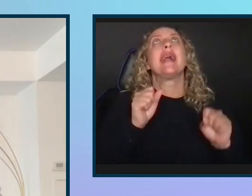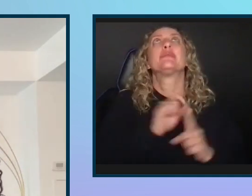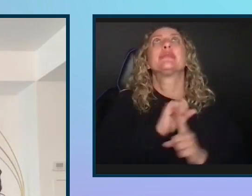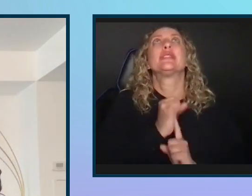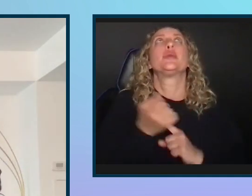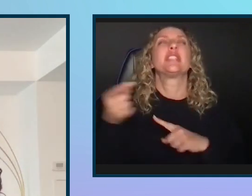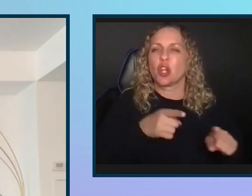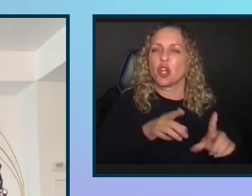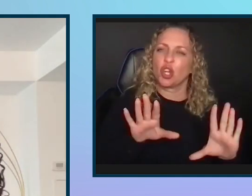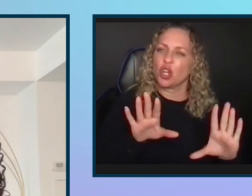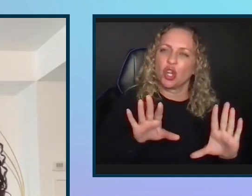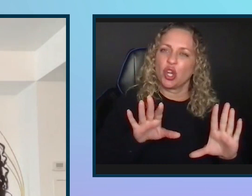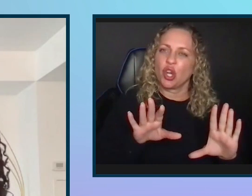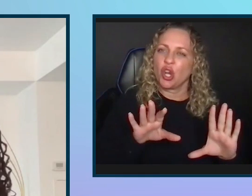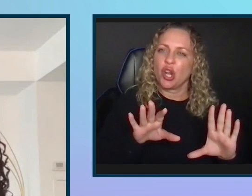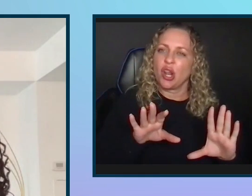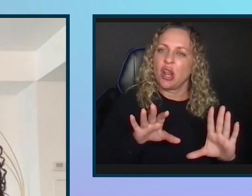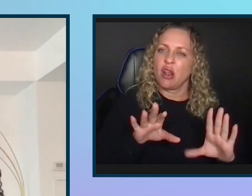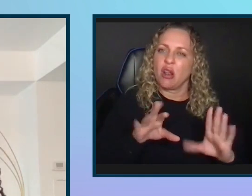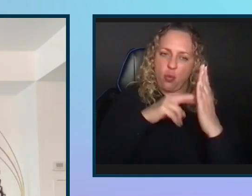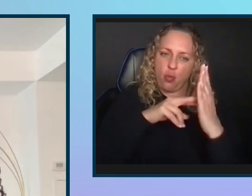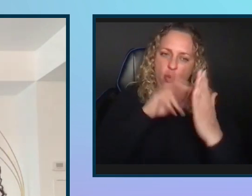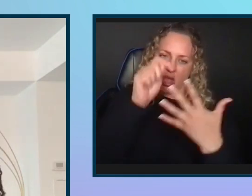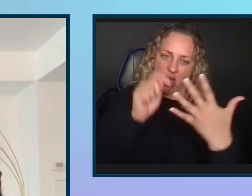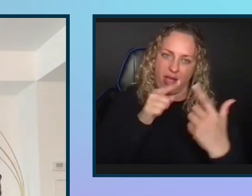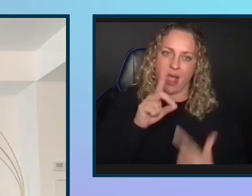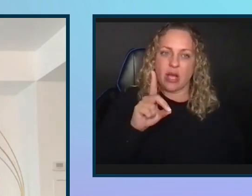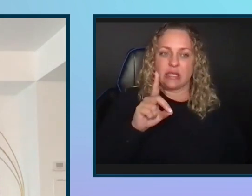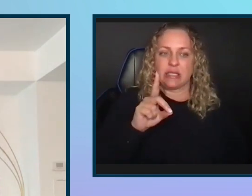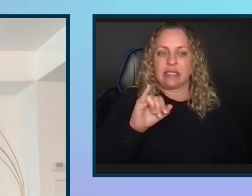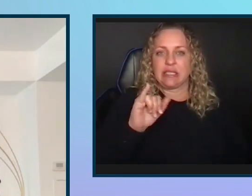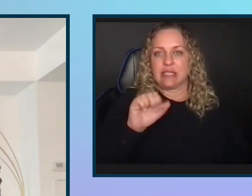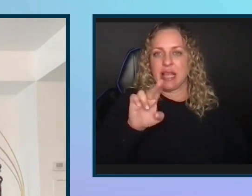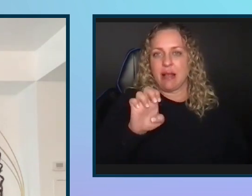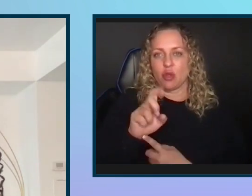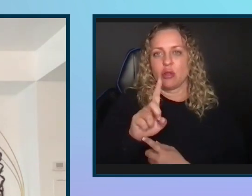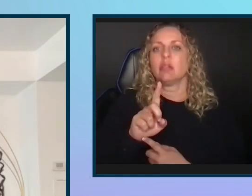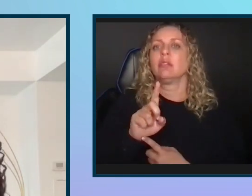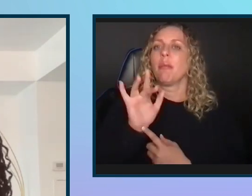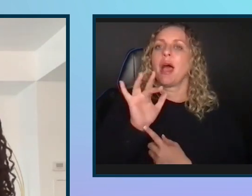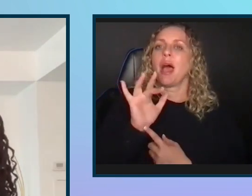so I don't wanna give hard and fast rules about disabled buttons. So I recommend that most of the time we not use them